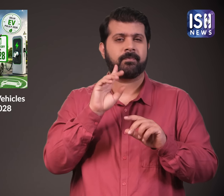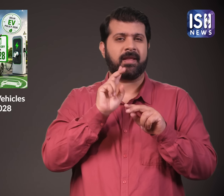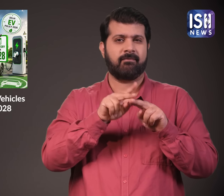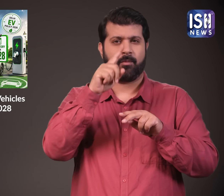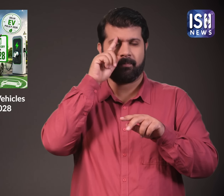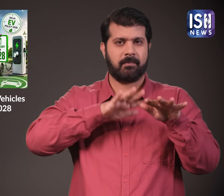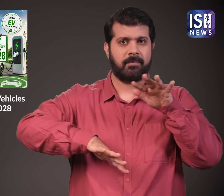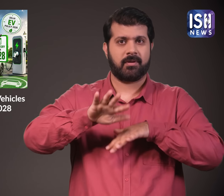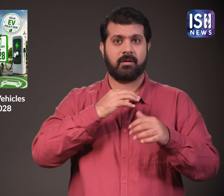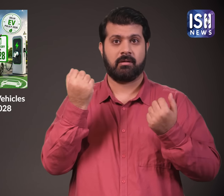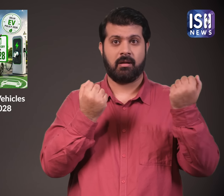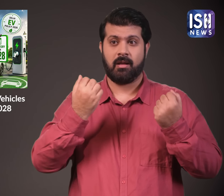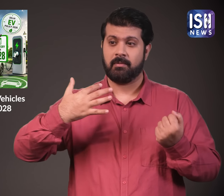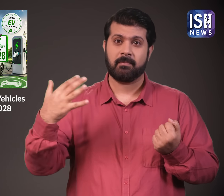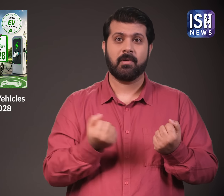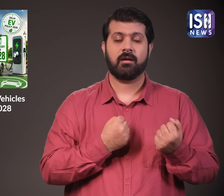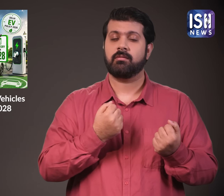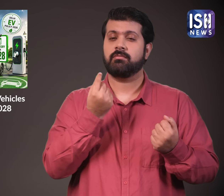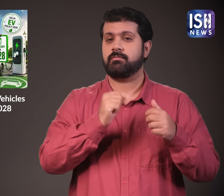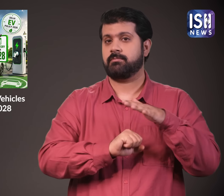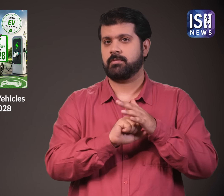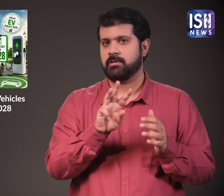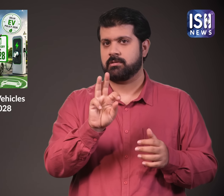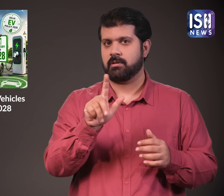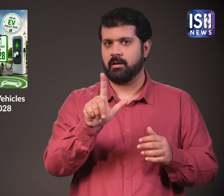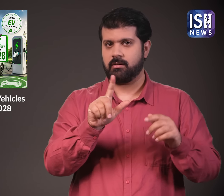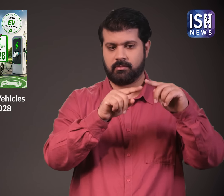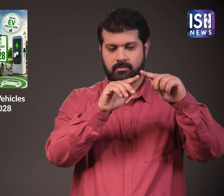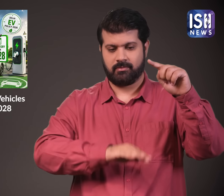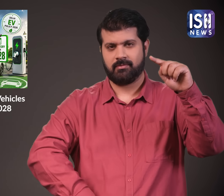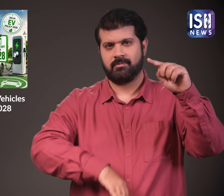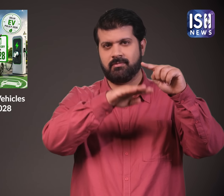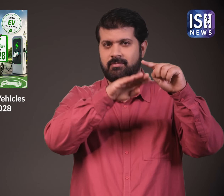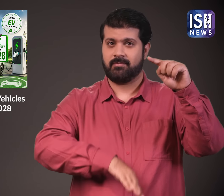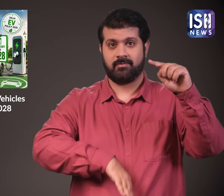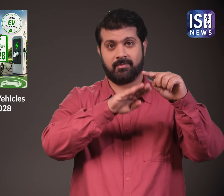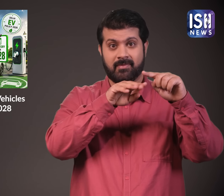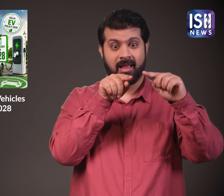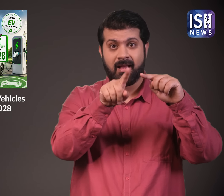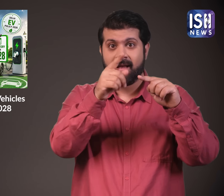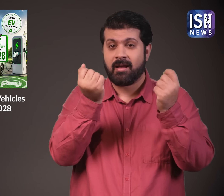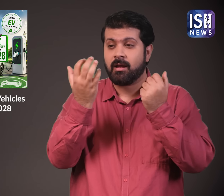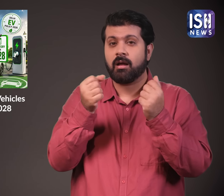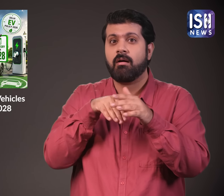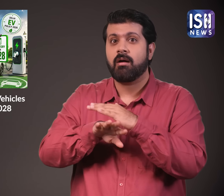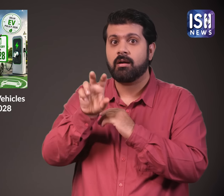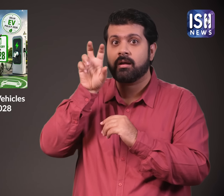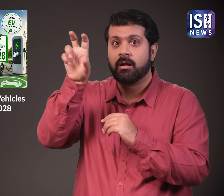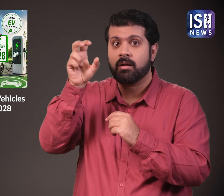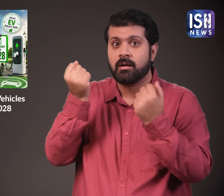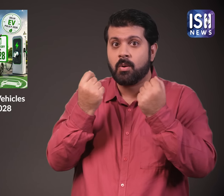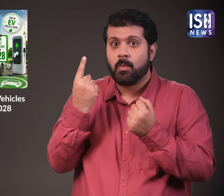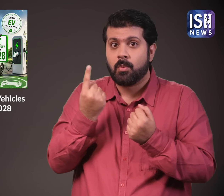If you plan to buy an electric car costing up to ₹30 lakh,